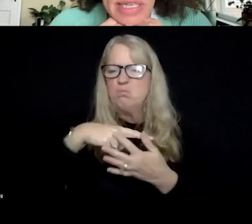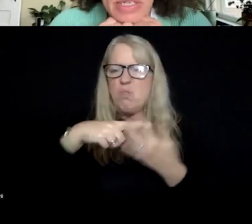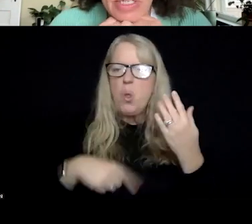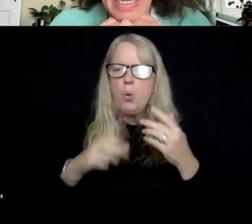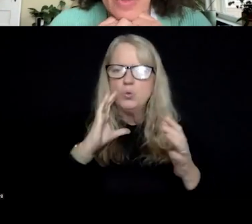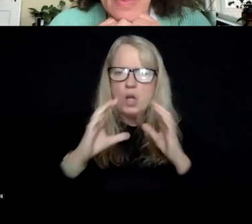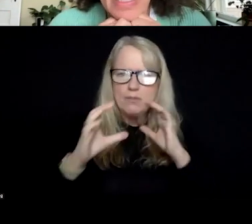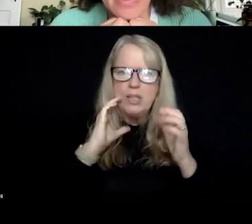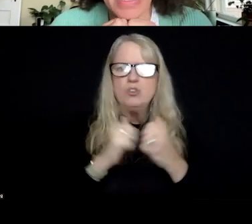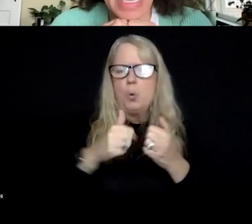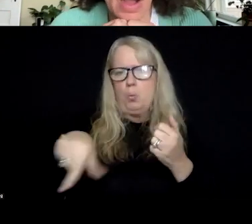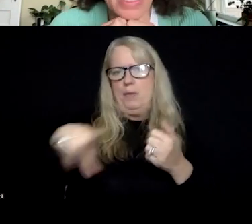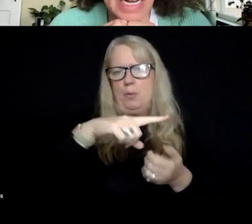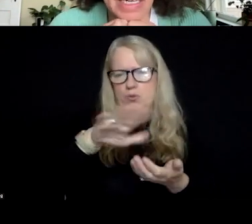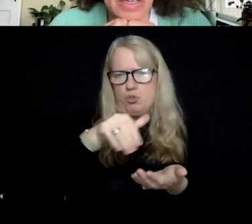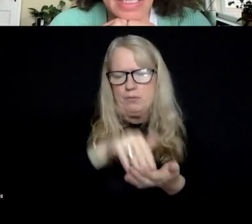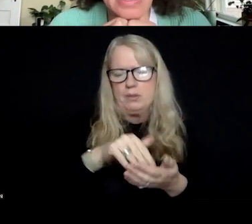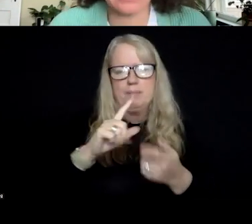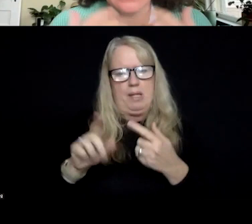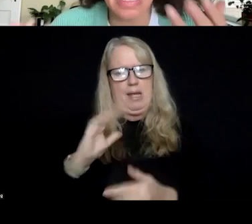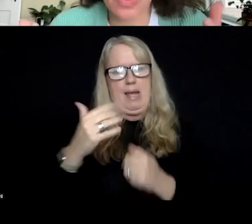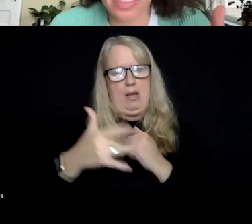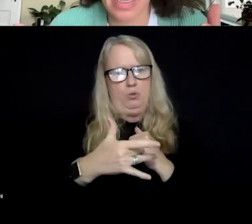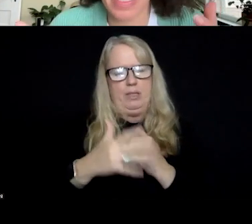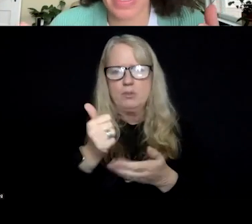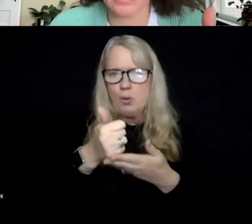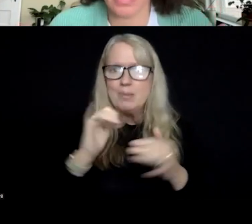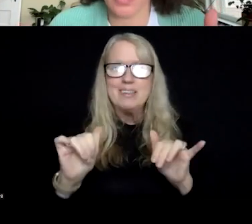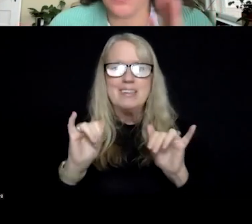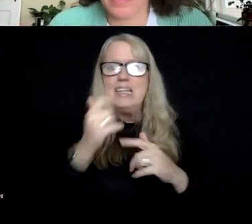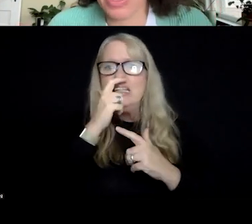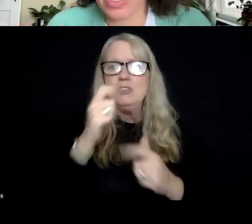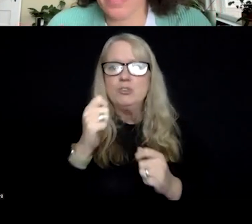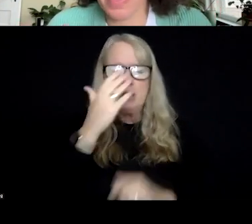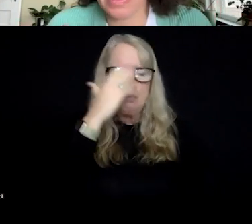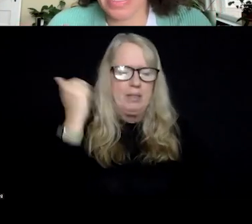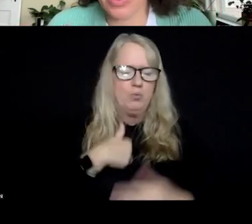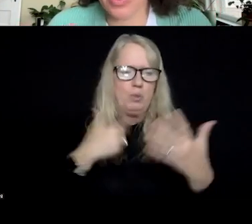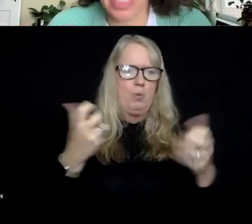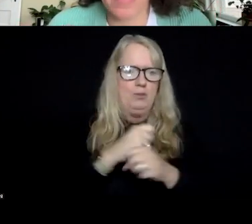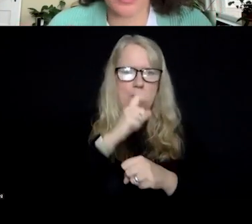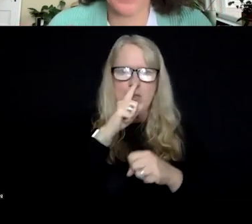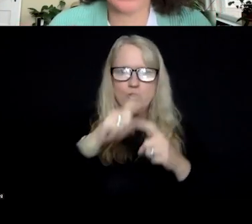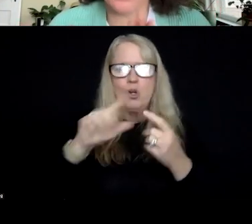CENTERS AND OUR ASSISTANCE IS TECHNICAL BECAUSE WE WANT